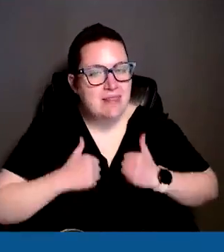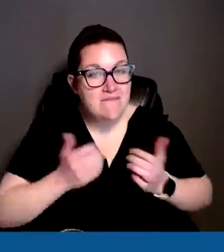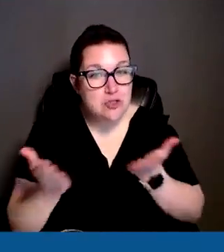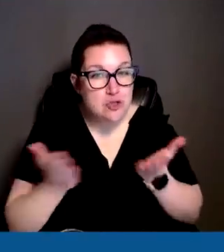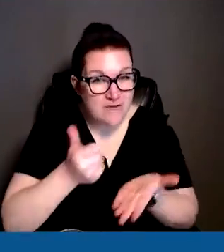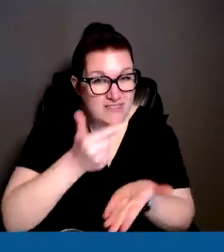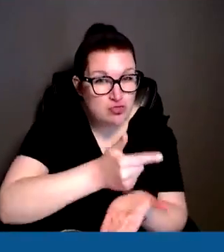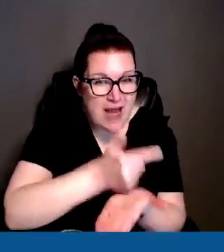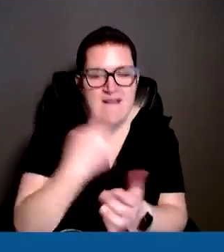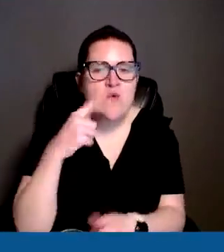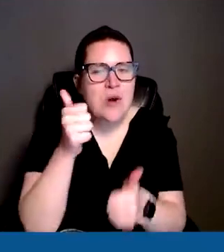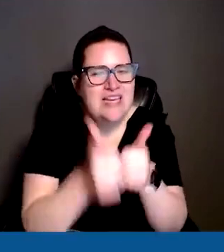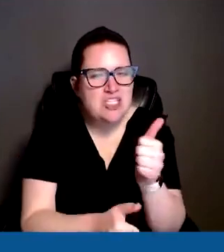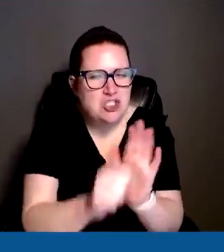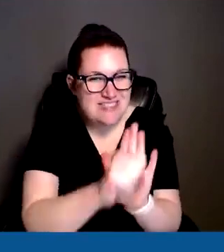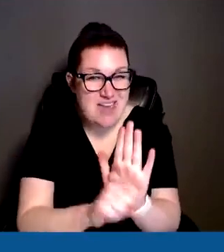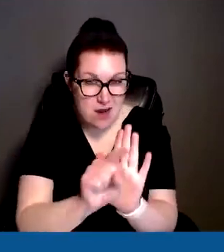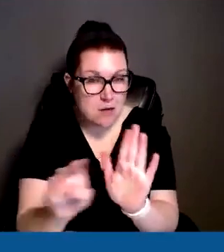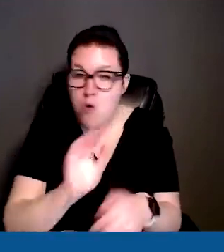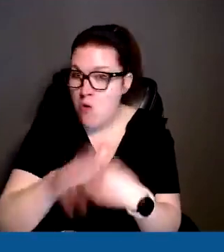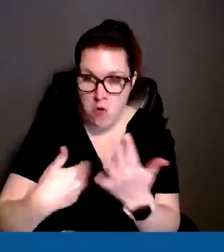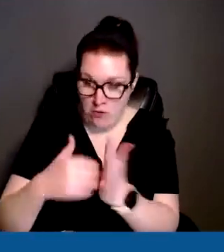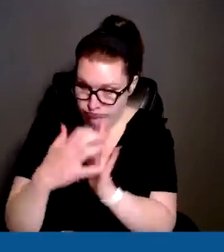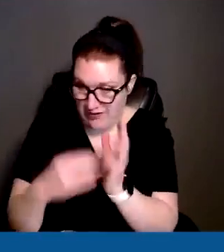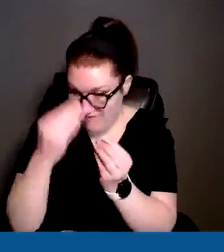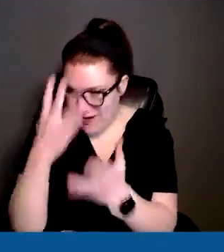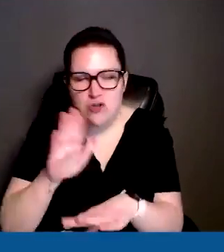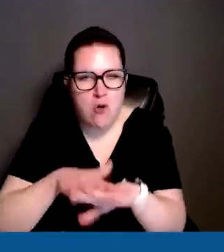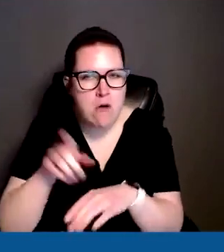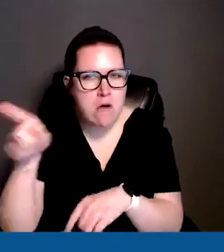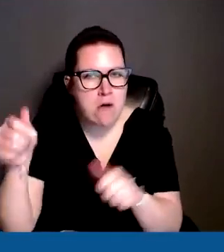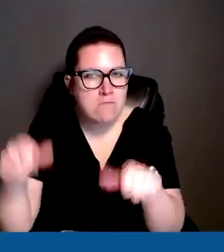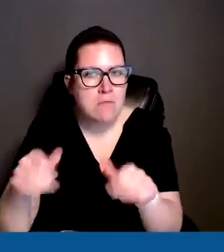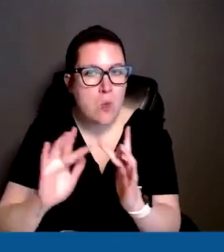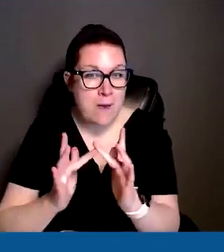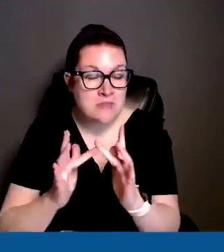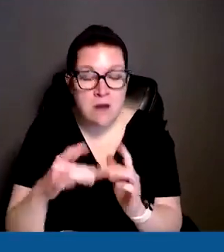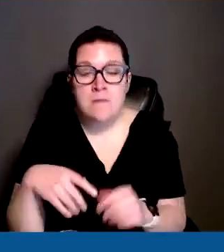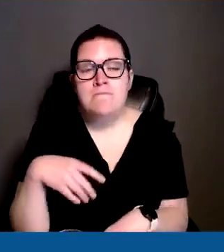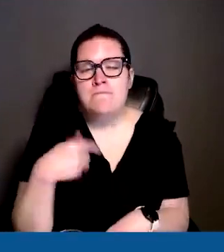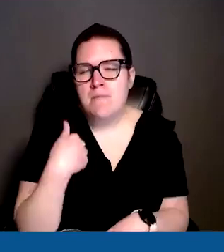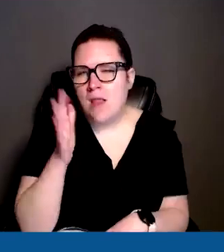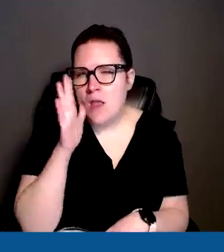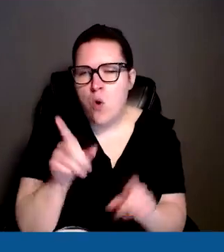So again, that information is on the website. And I will also drop into the chat box,